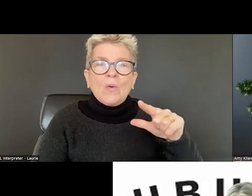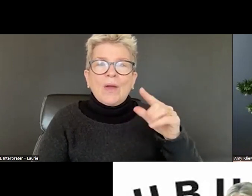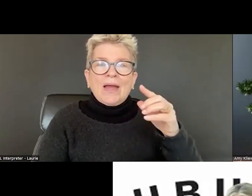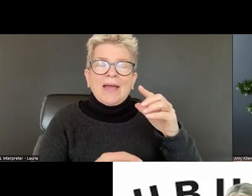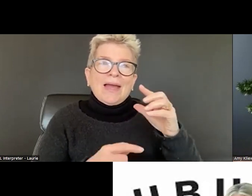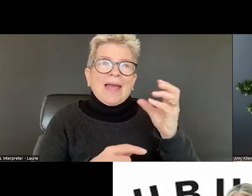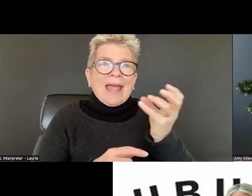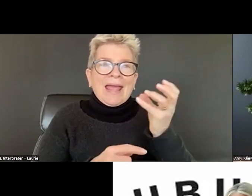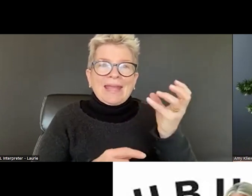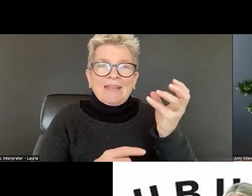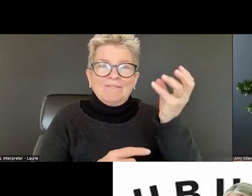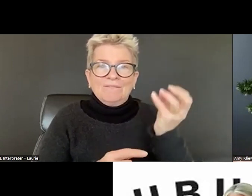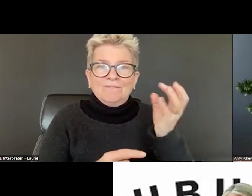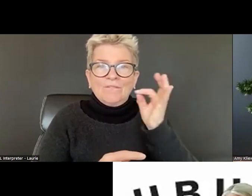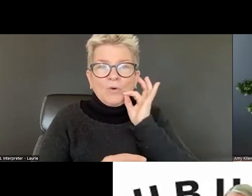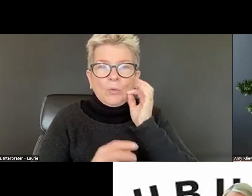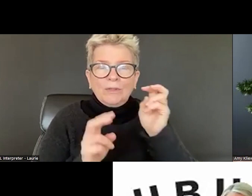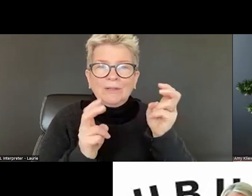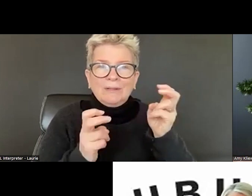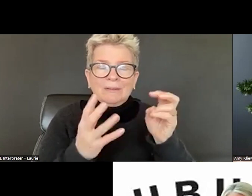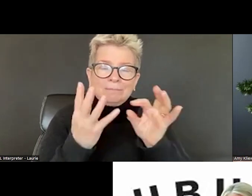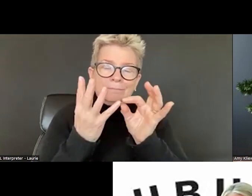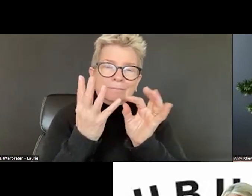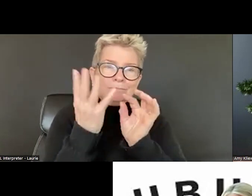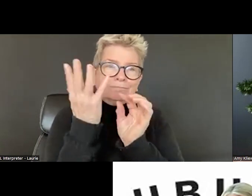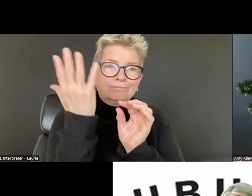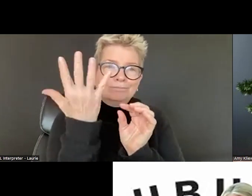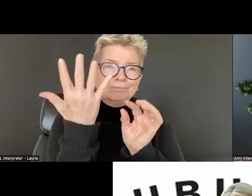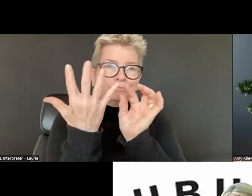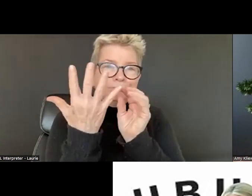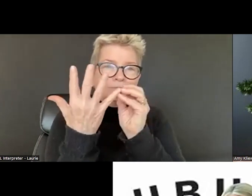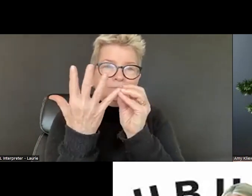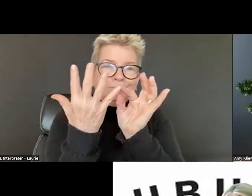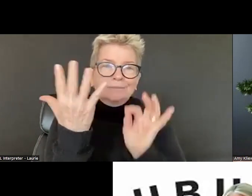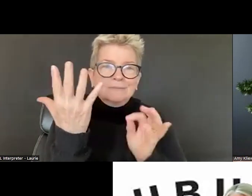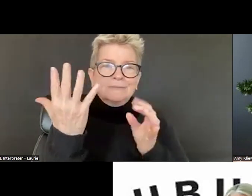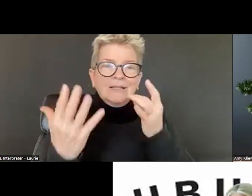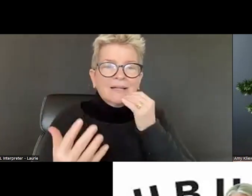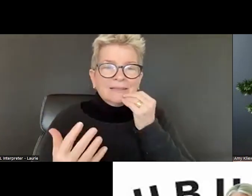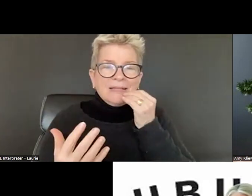ource that you can use and it's in a great package for teachers making it very accessible so starting